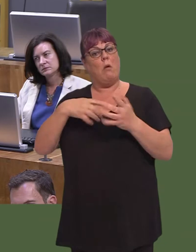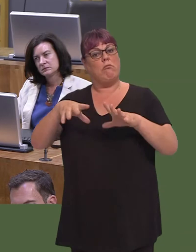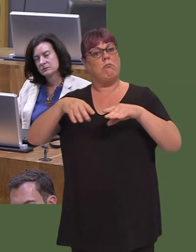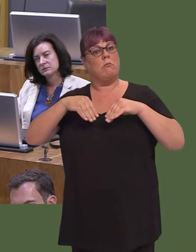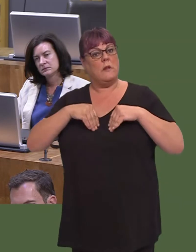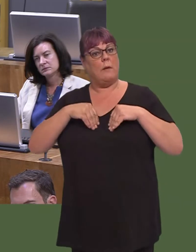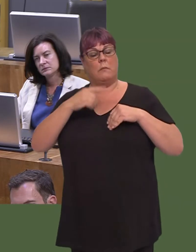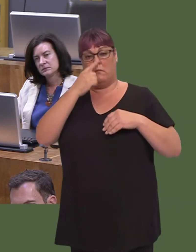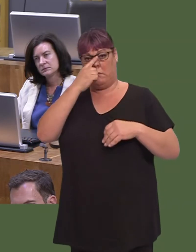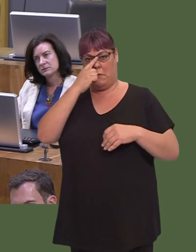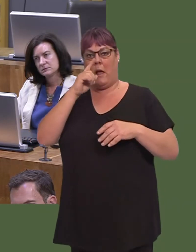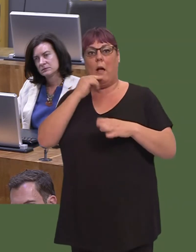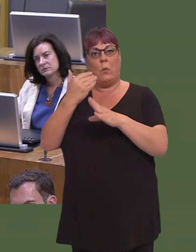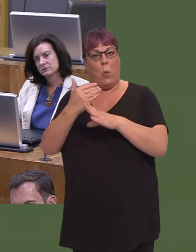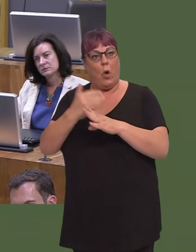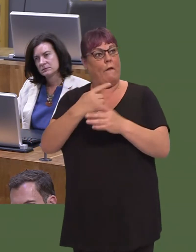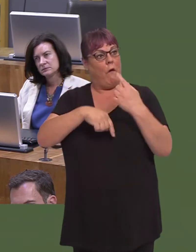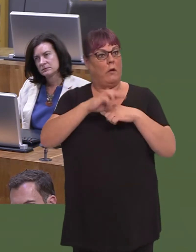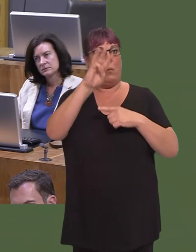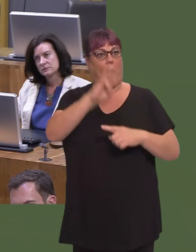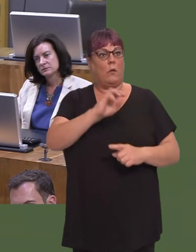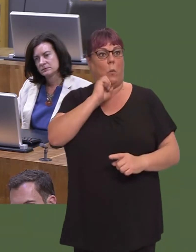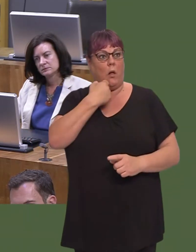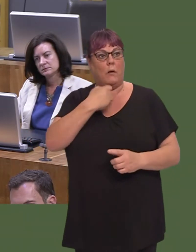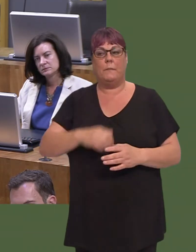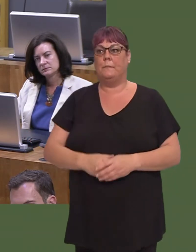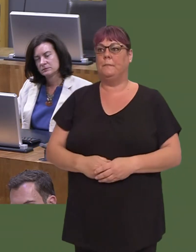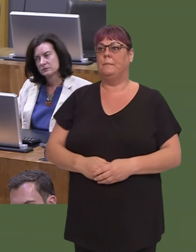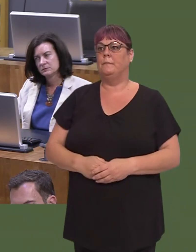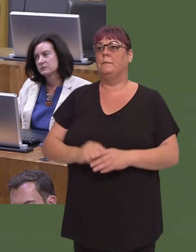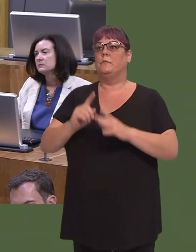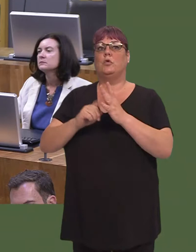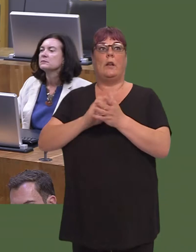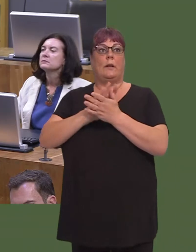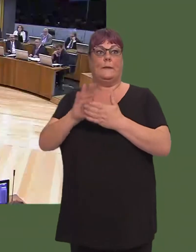there is a service charge to pay for grass cutting, a service charge to pay for upkeep,